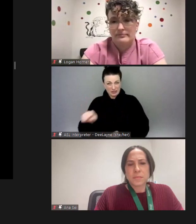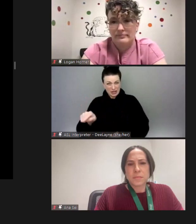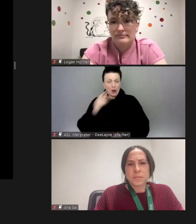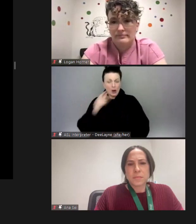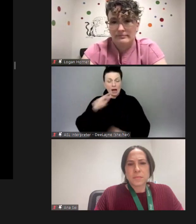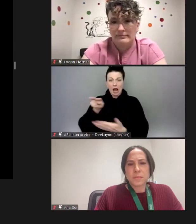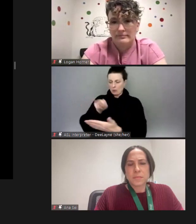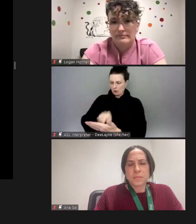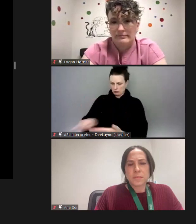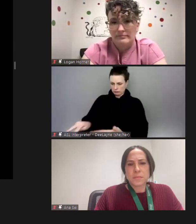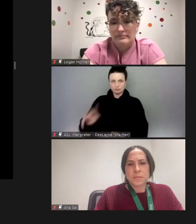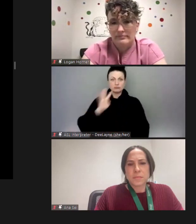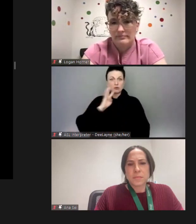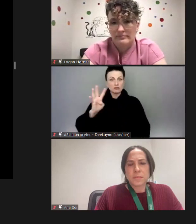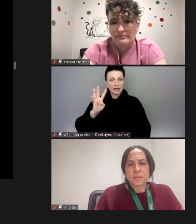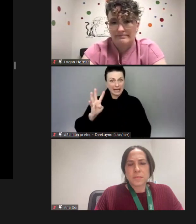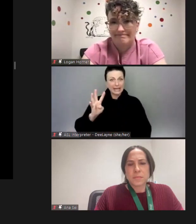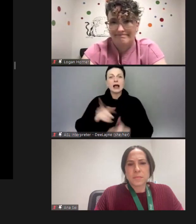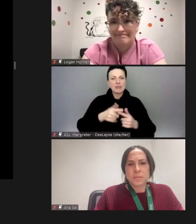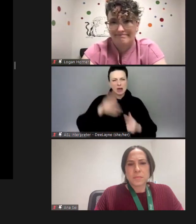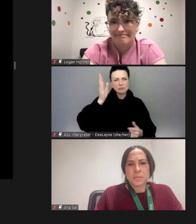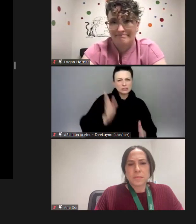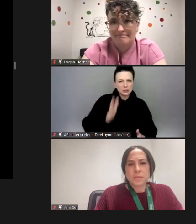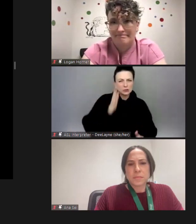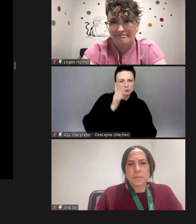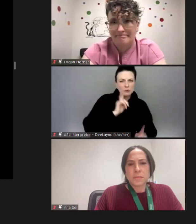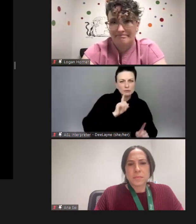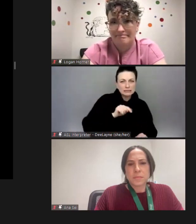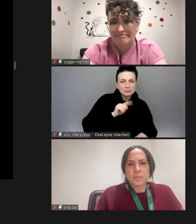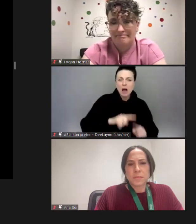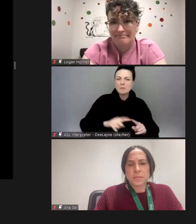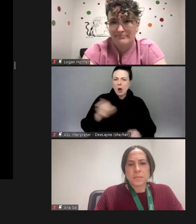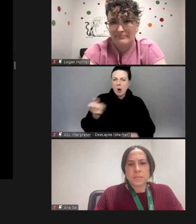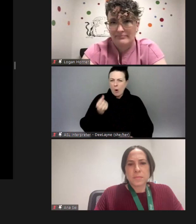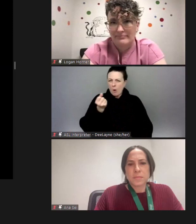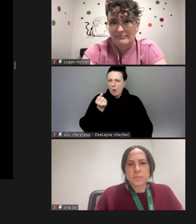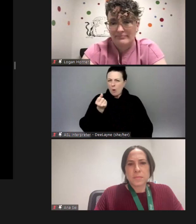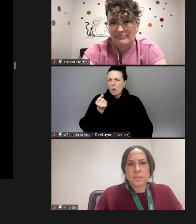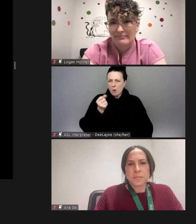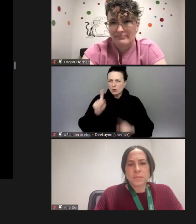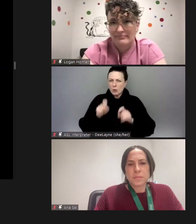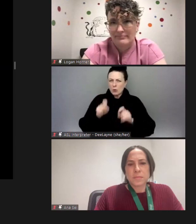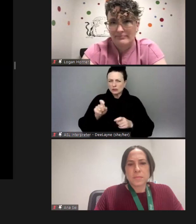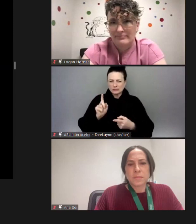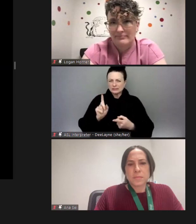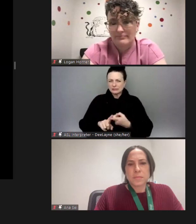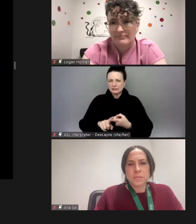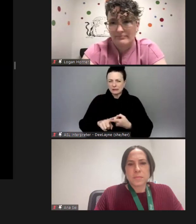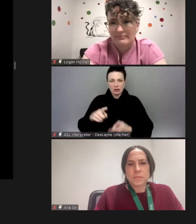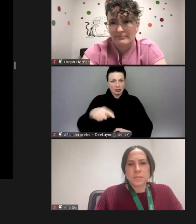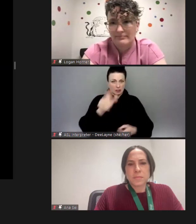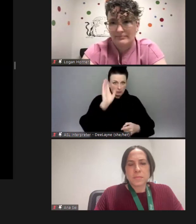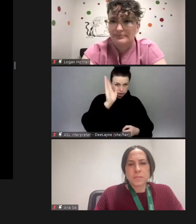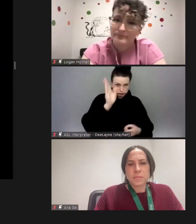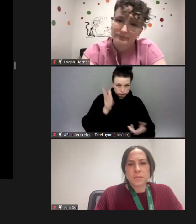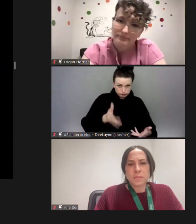our presenters to respond to but please hold your questions until they have